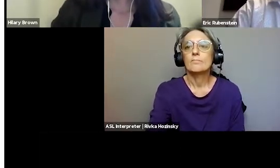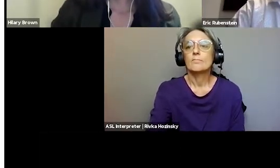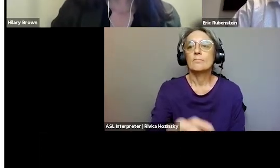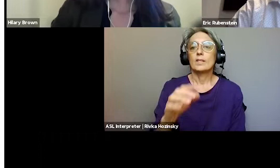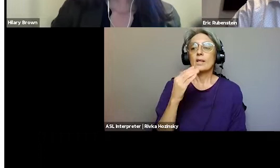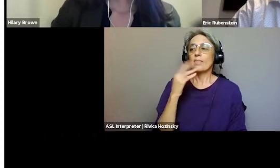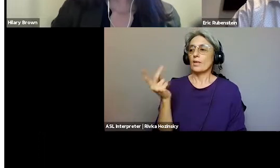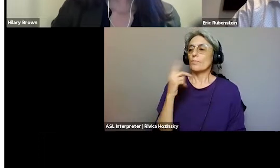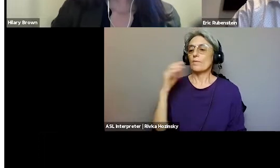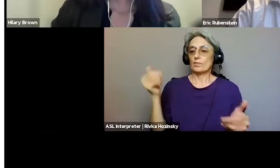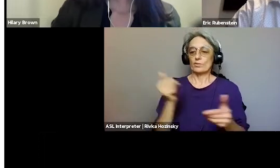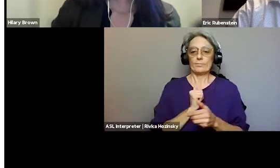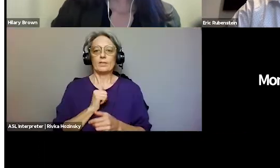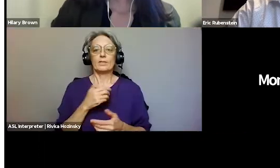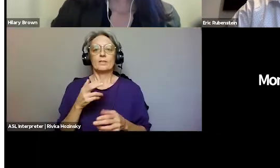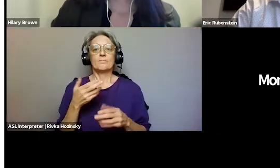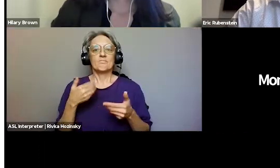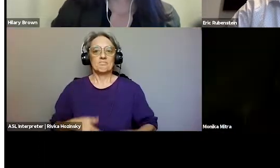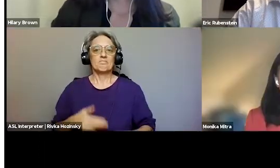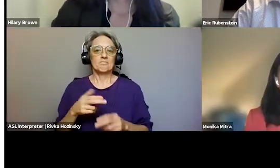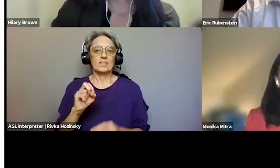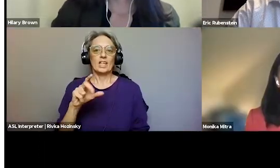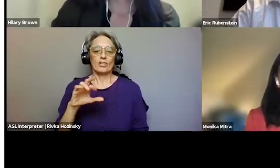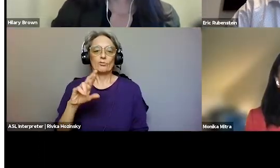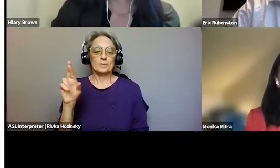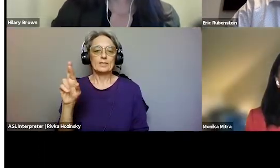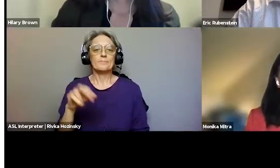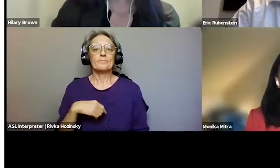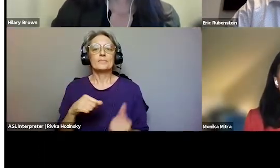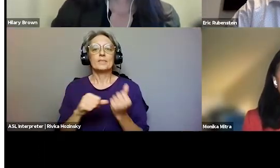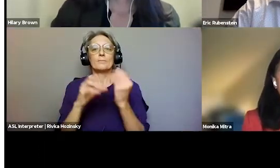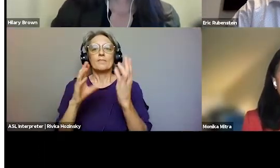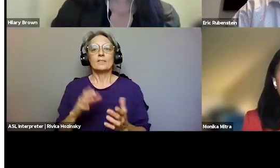I’m an assistant professor in epidemiology at the Boston University School of Public Health.